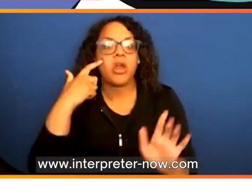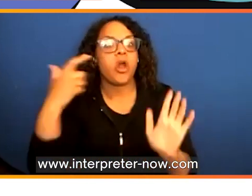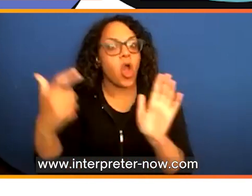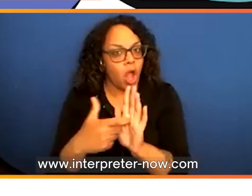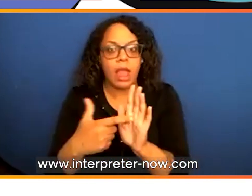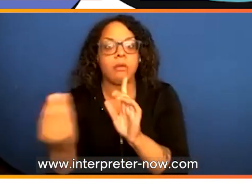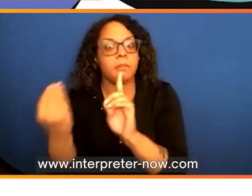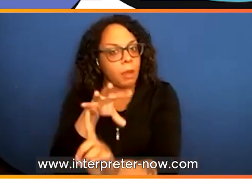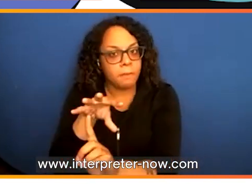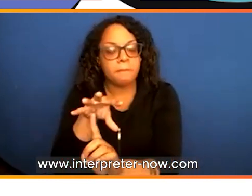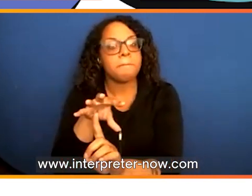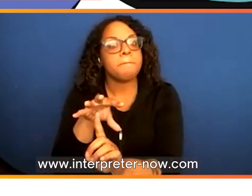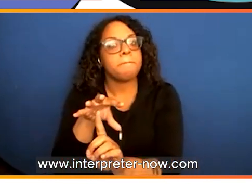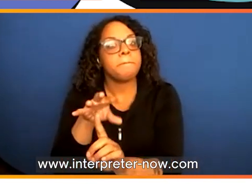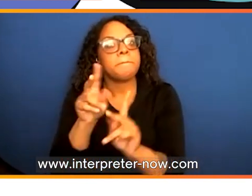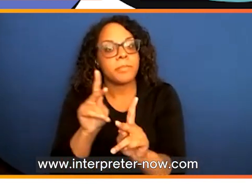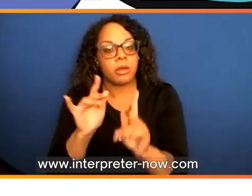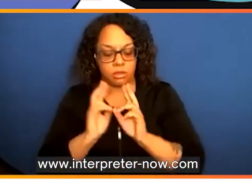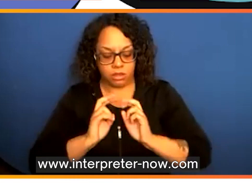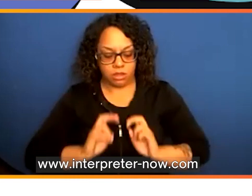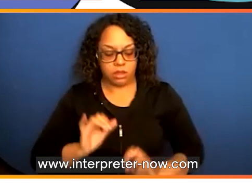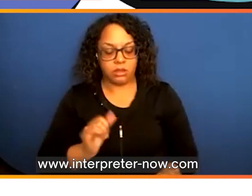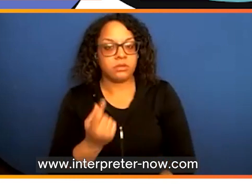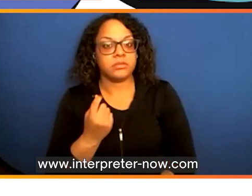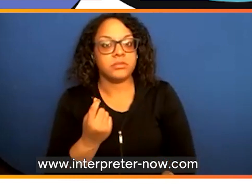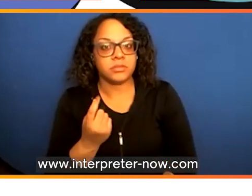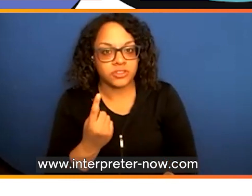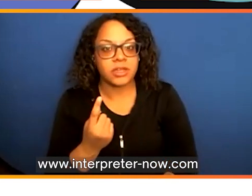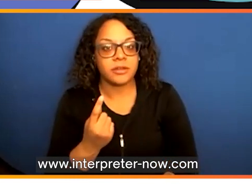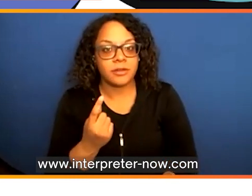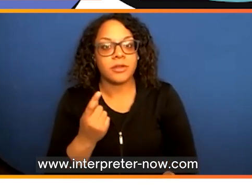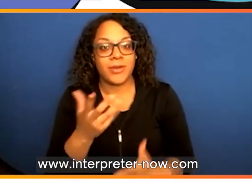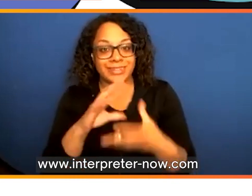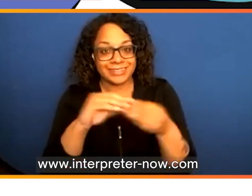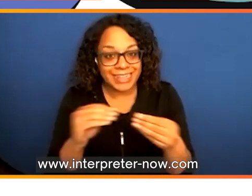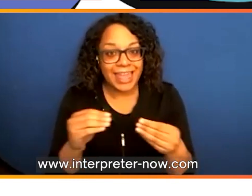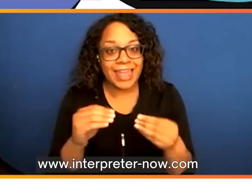and have people start to understand that the things we say and the things we do and the